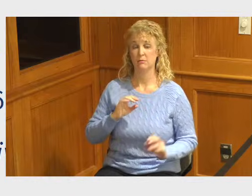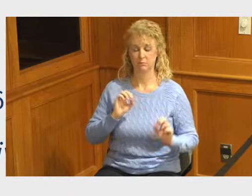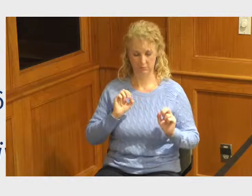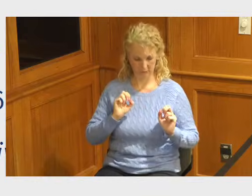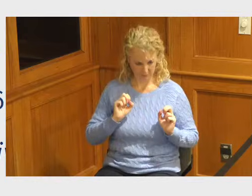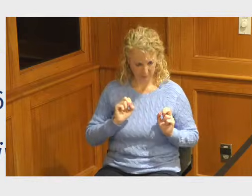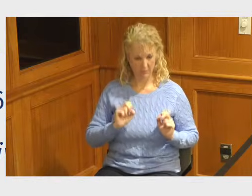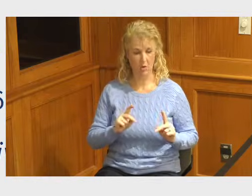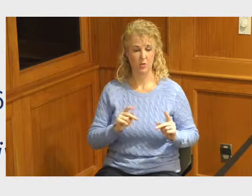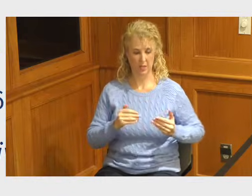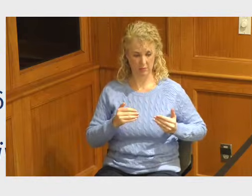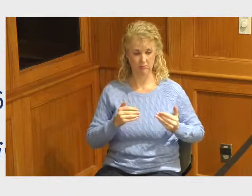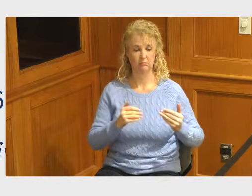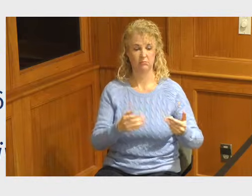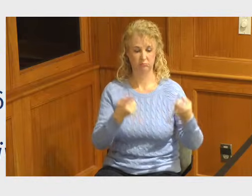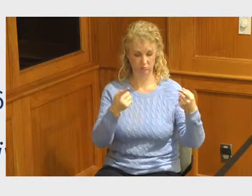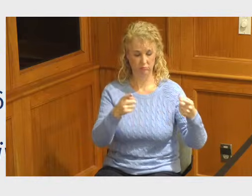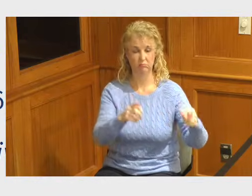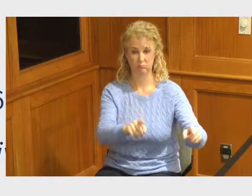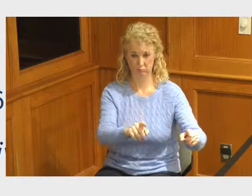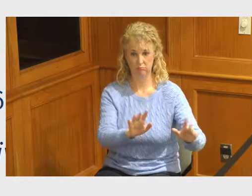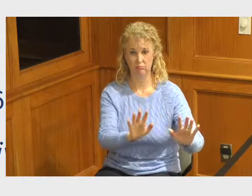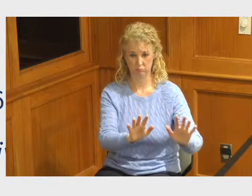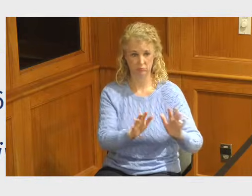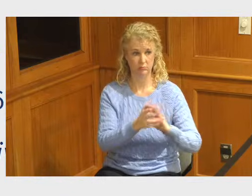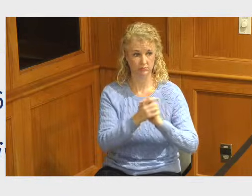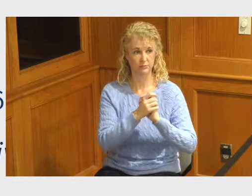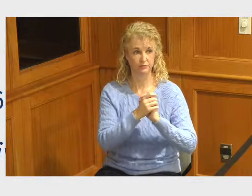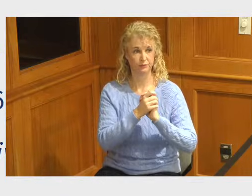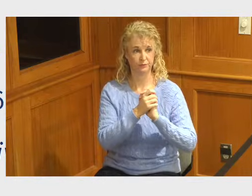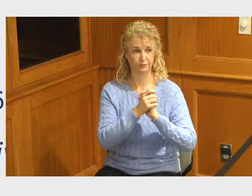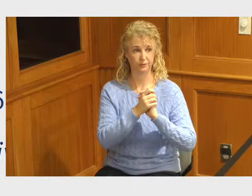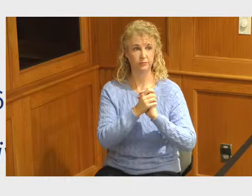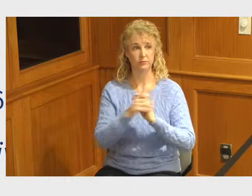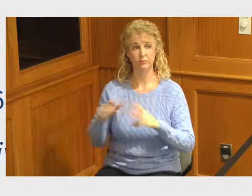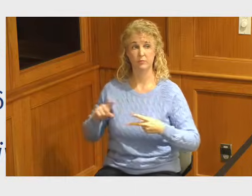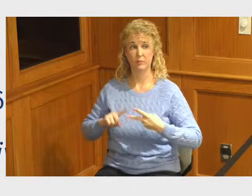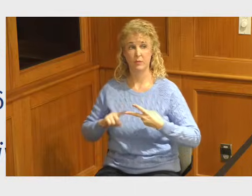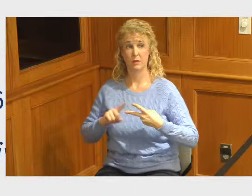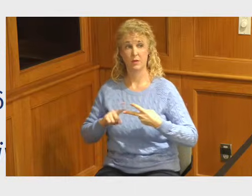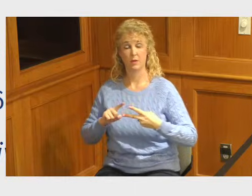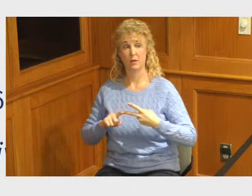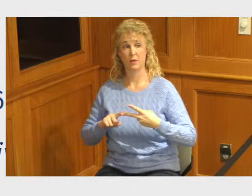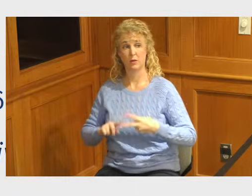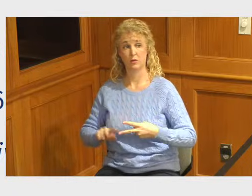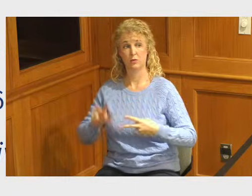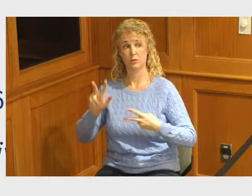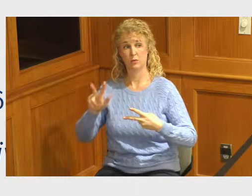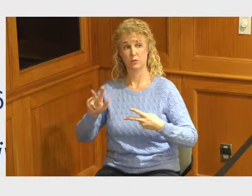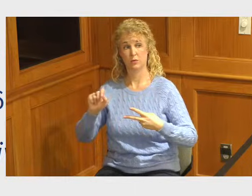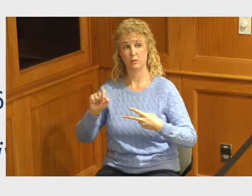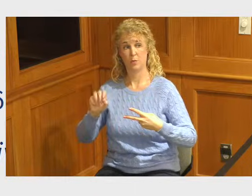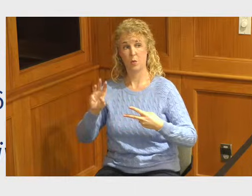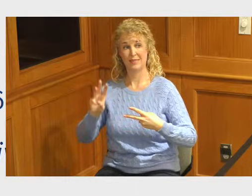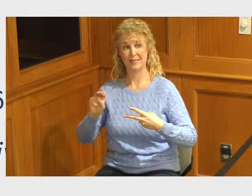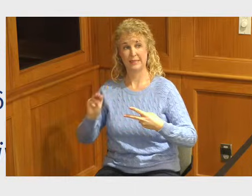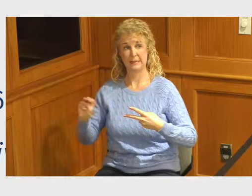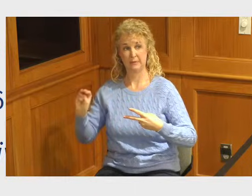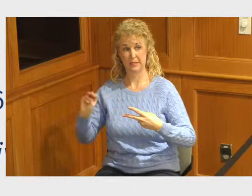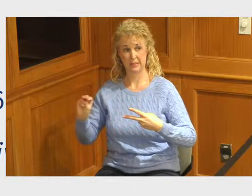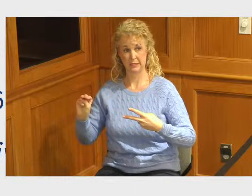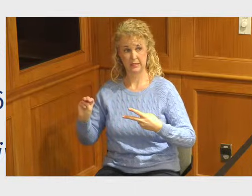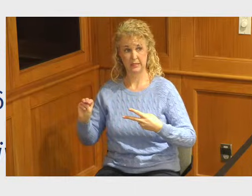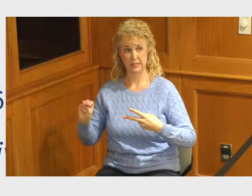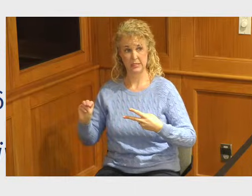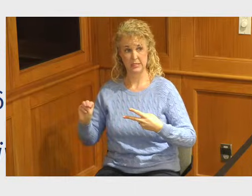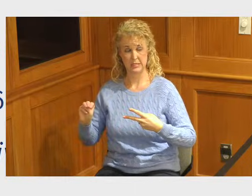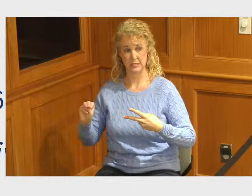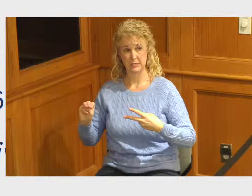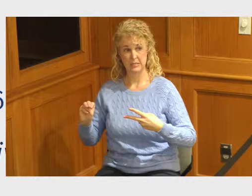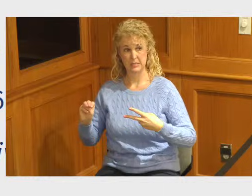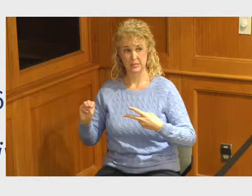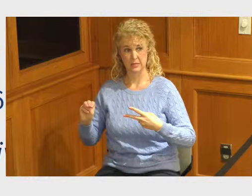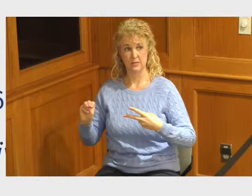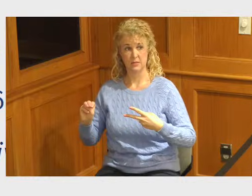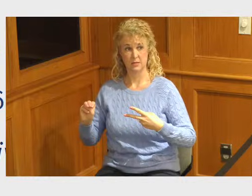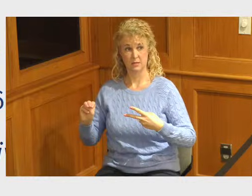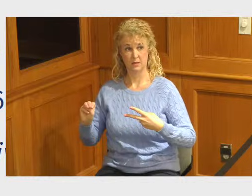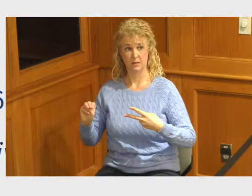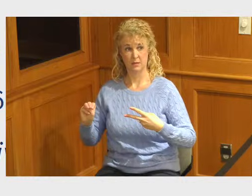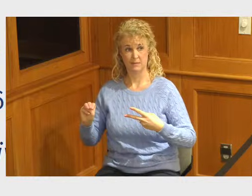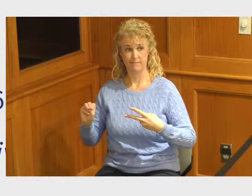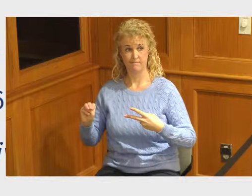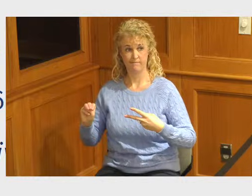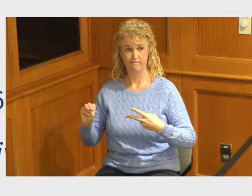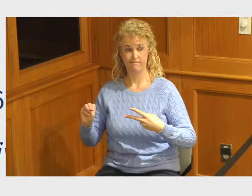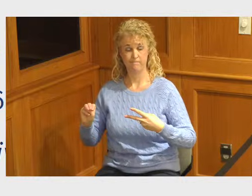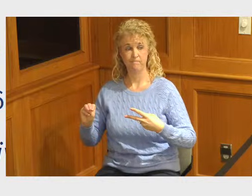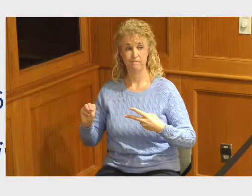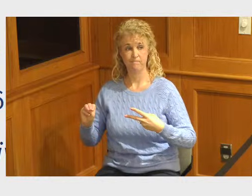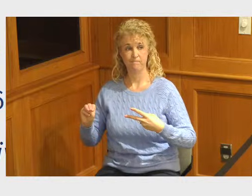make it happen. the other the other projects in there are are again some some re-entry projects